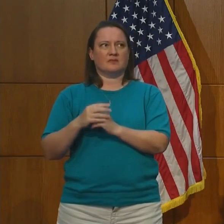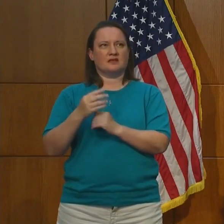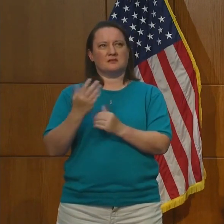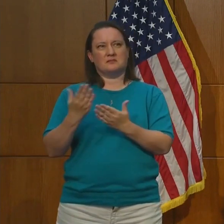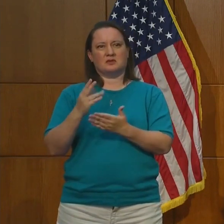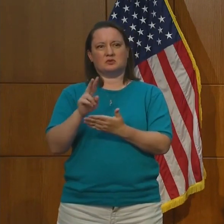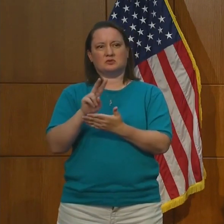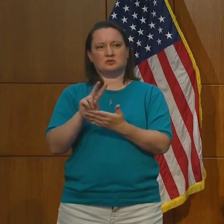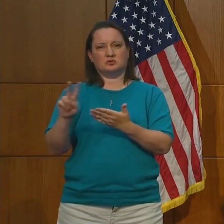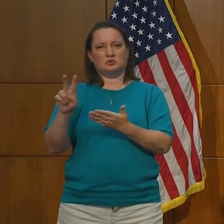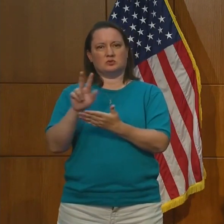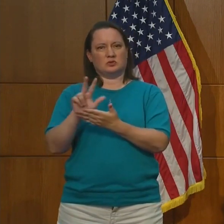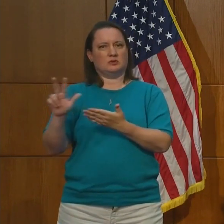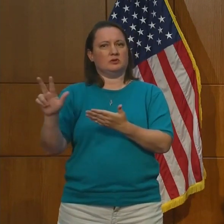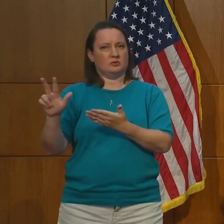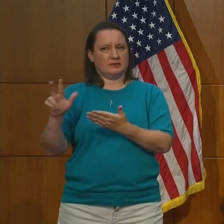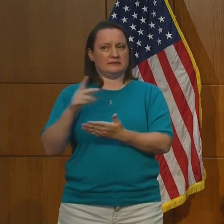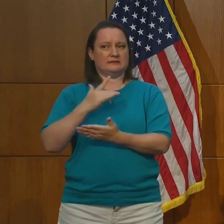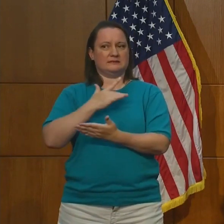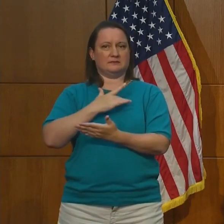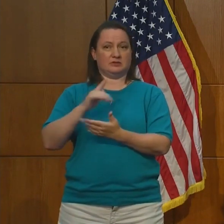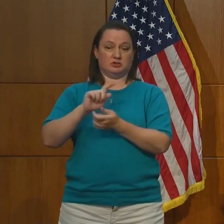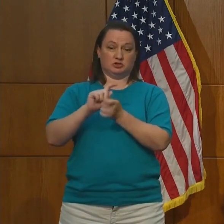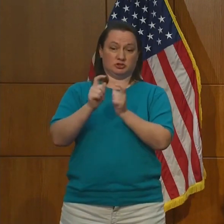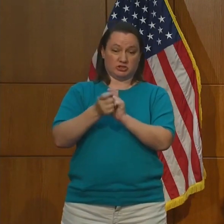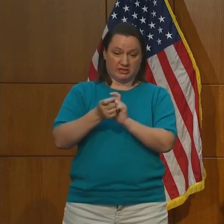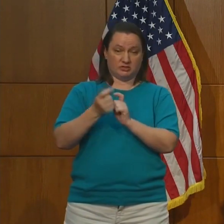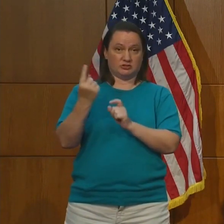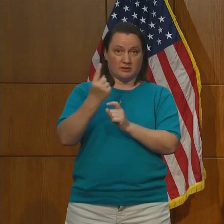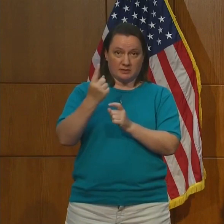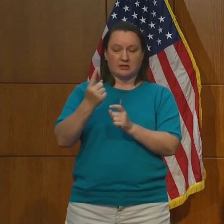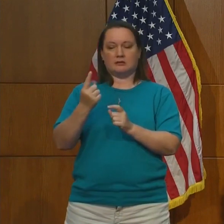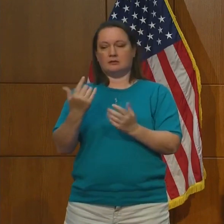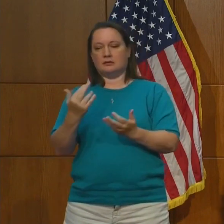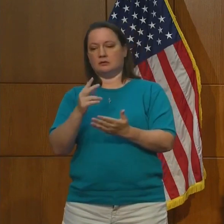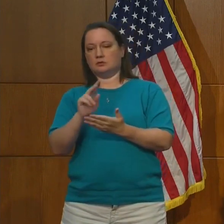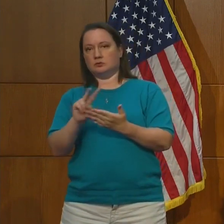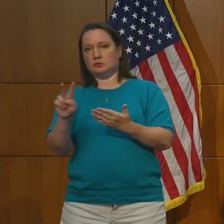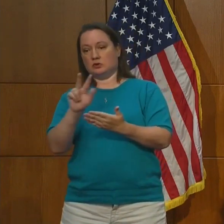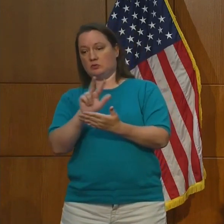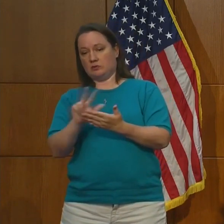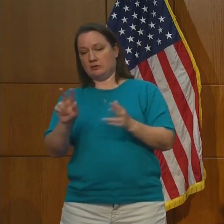REVIEW MERE- AS FAR ALONG RESTRICTIONS WILL BE IN PLACE-